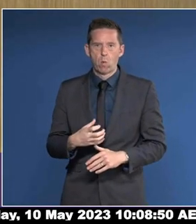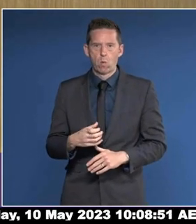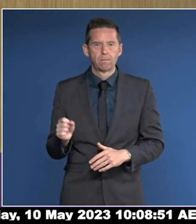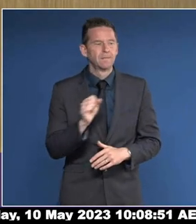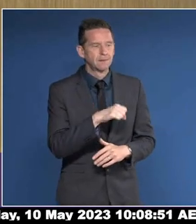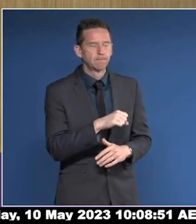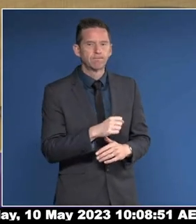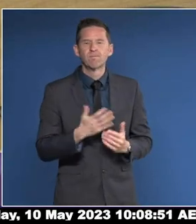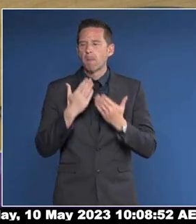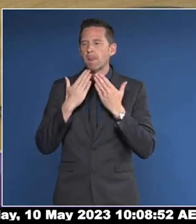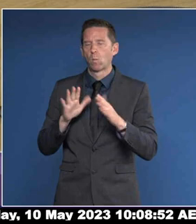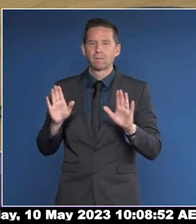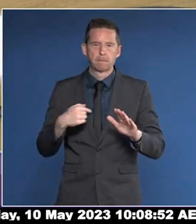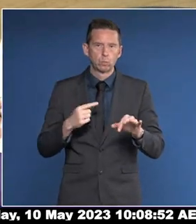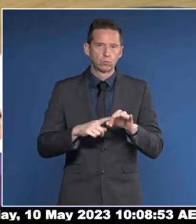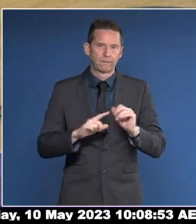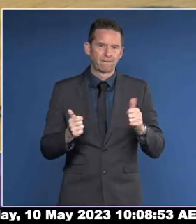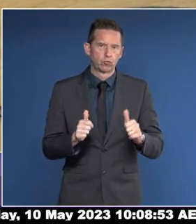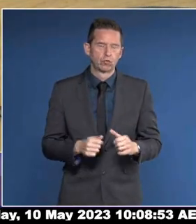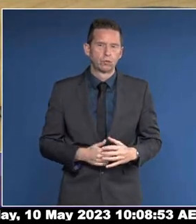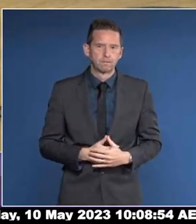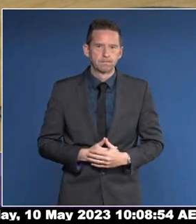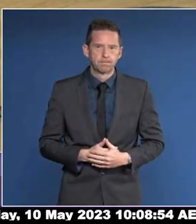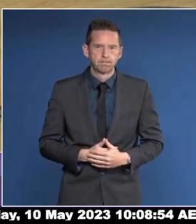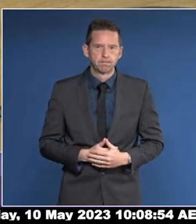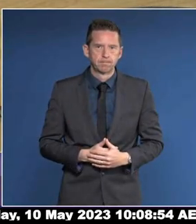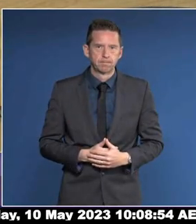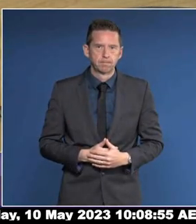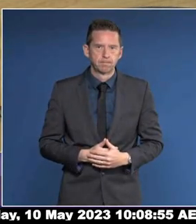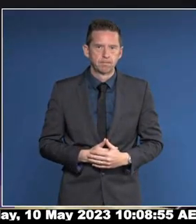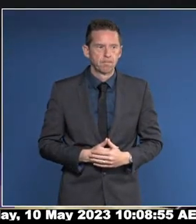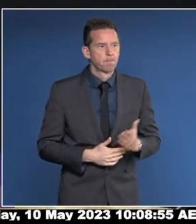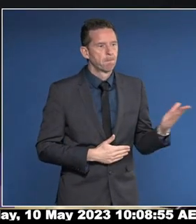Those are my questions. COMMISSIONER McEWIN: Thank you, Ms Eastman.